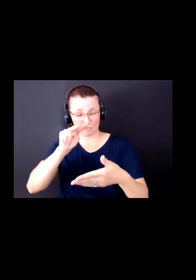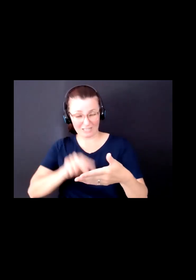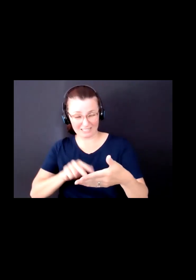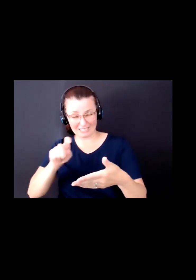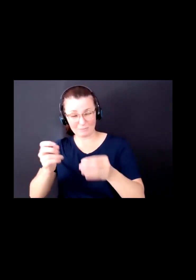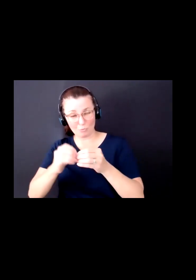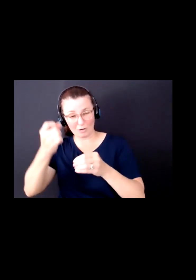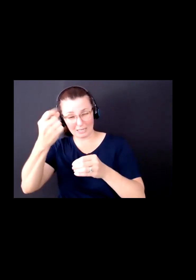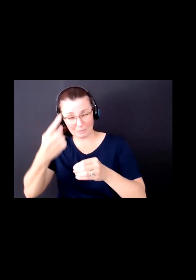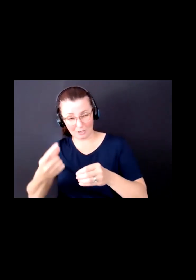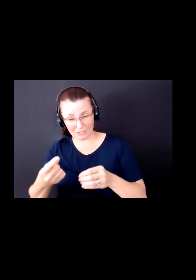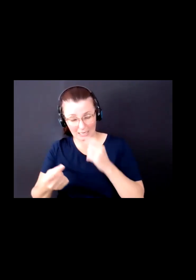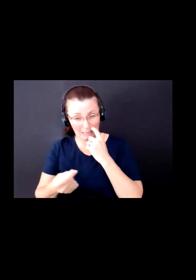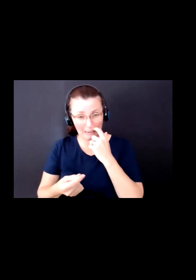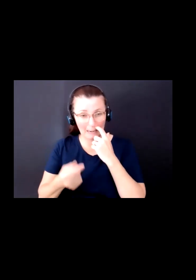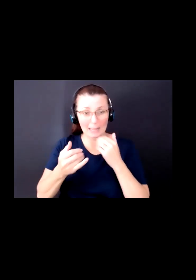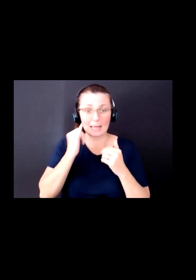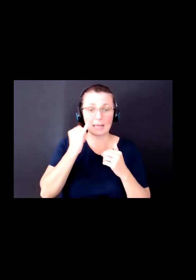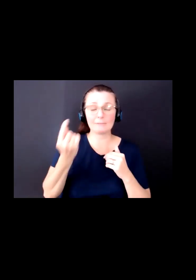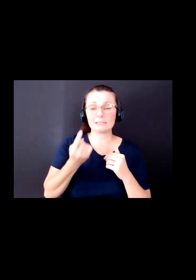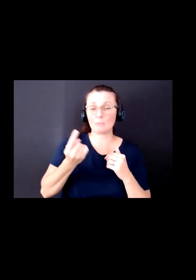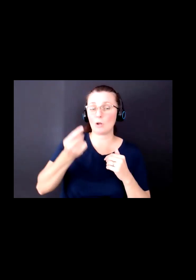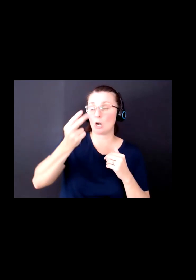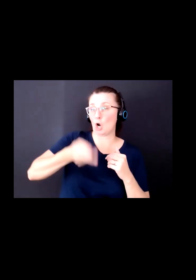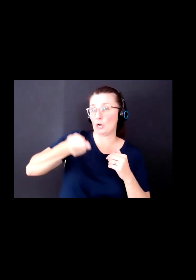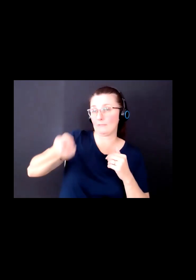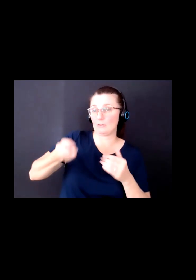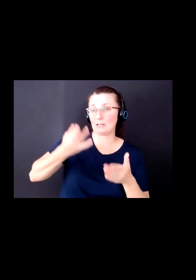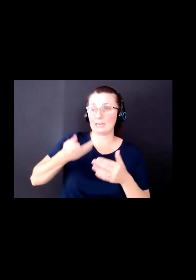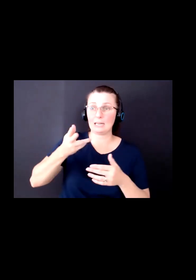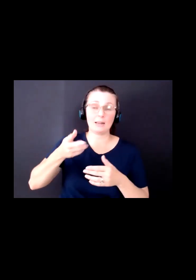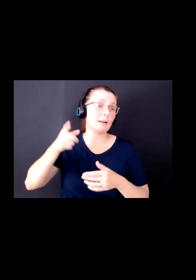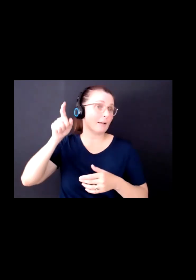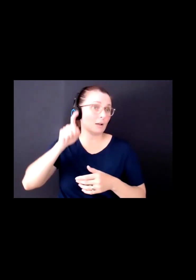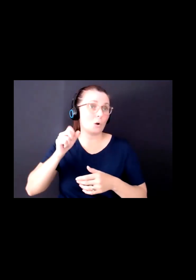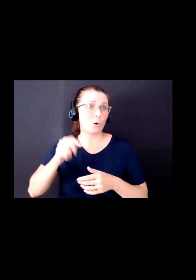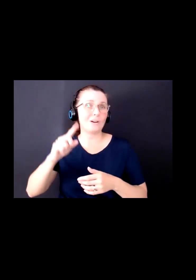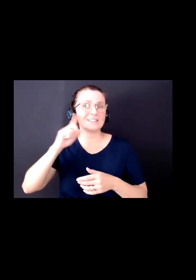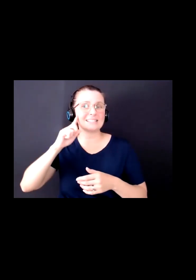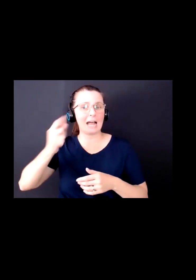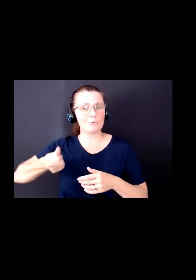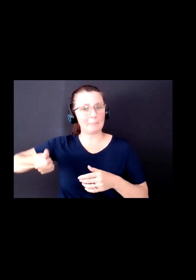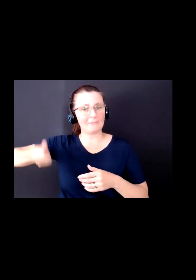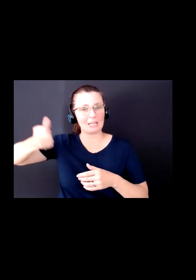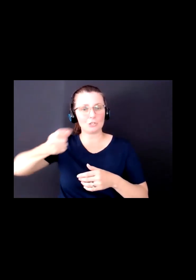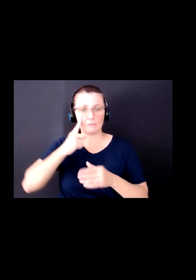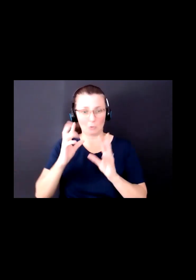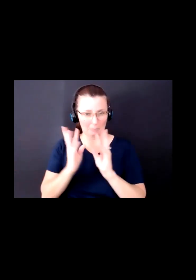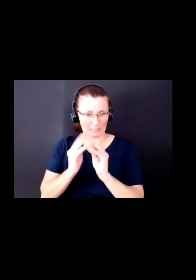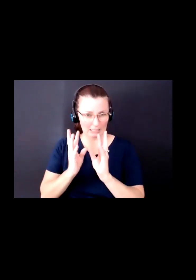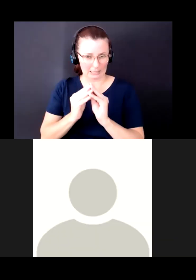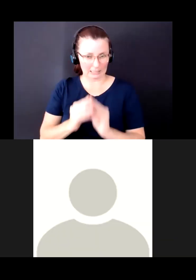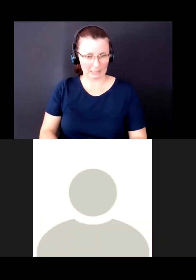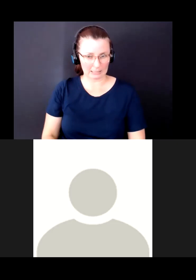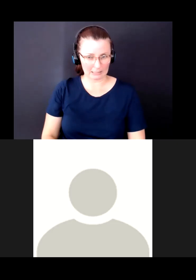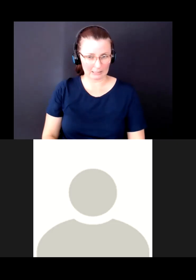assistive listening device or a sound amplification for a meeting.